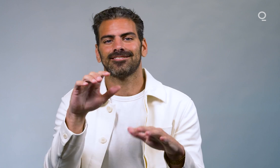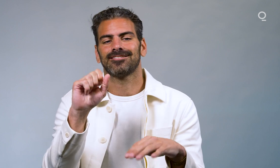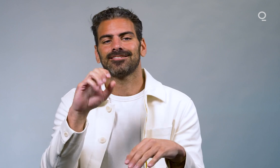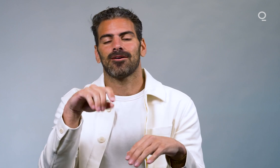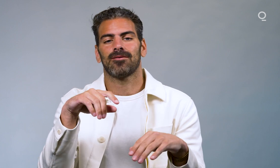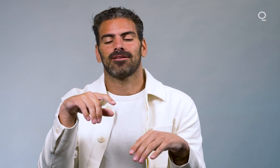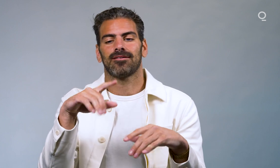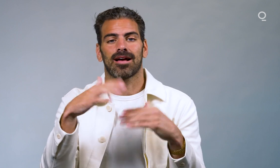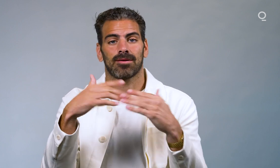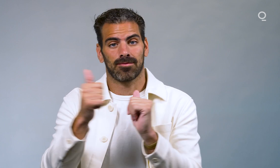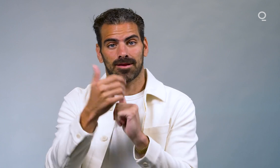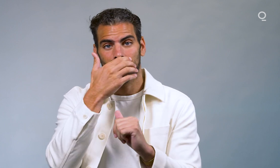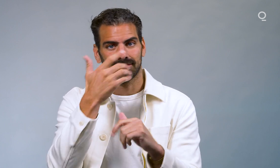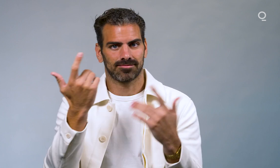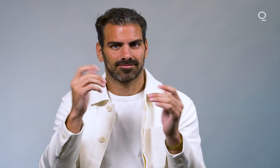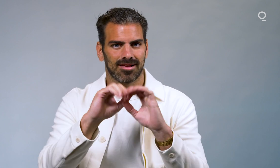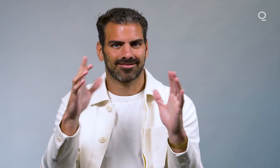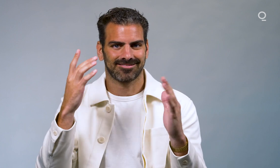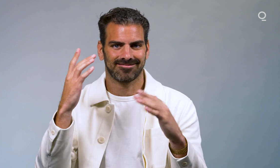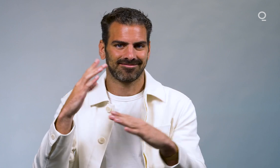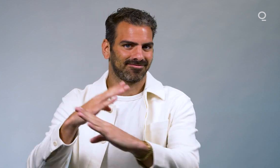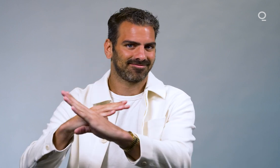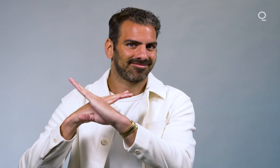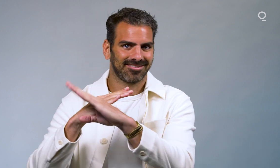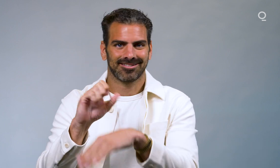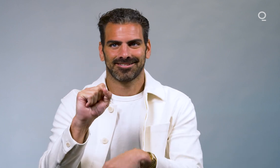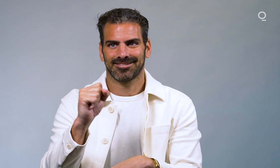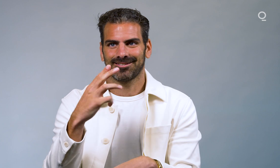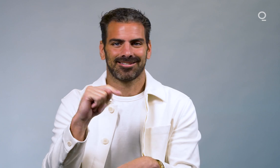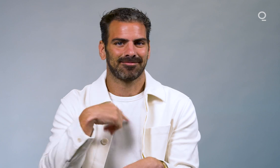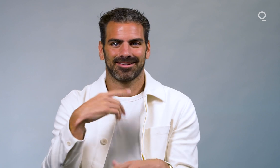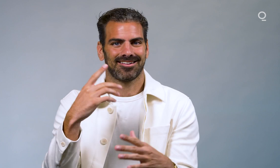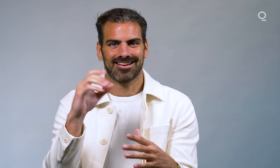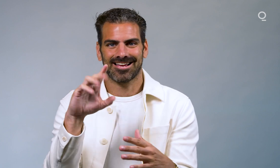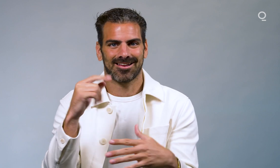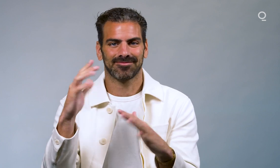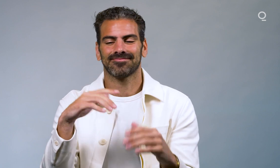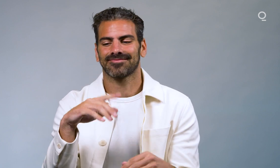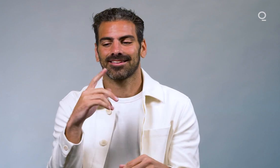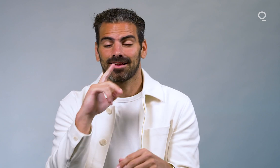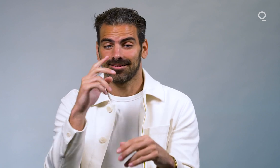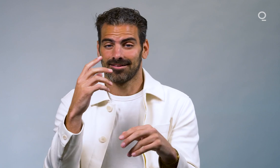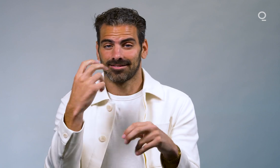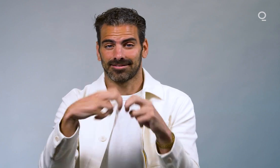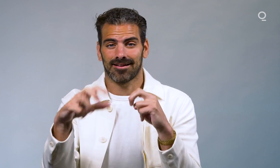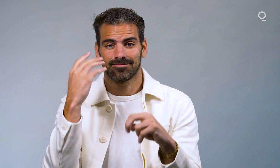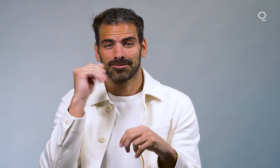If you look at any of the statistics, you see that even the best of lip readers can only catch about 30%. But suddenly with a mask, I was at zero.